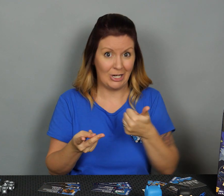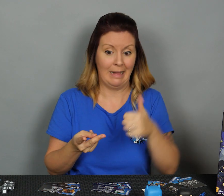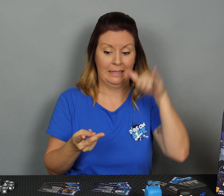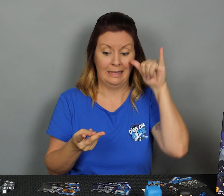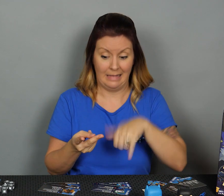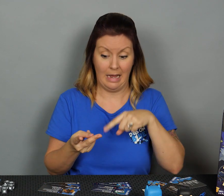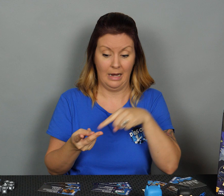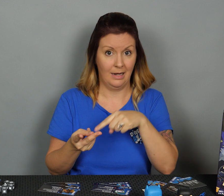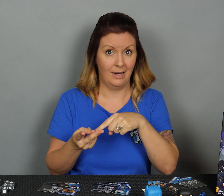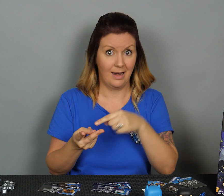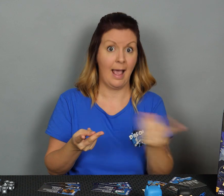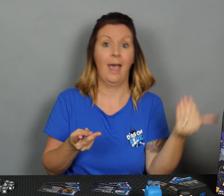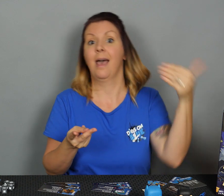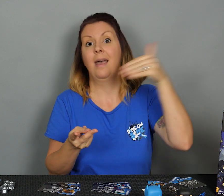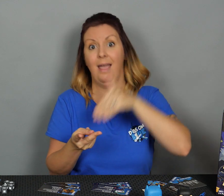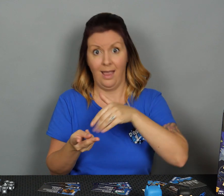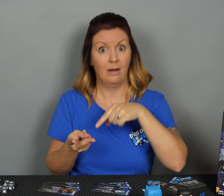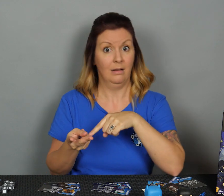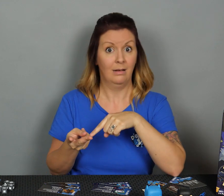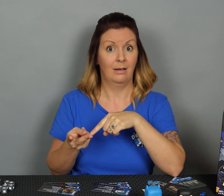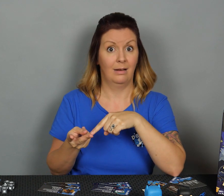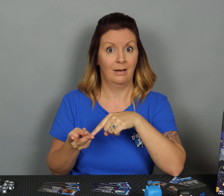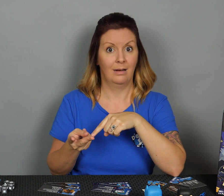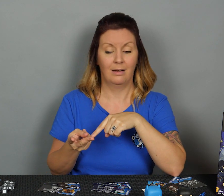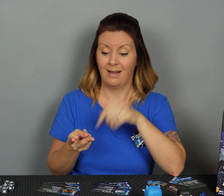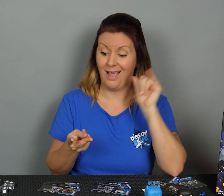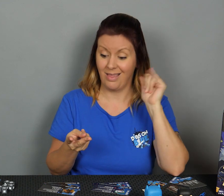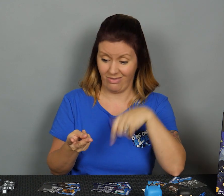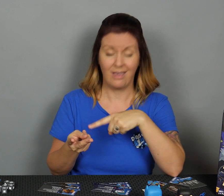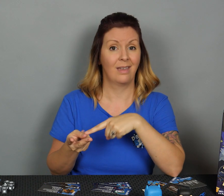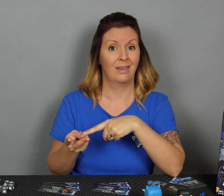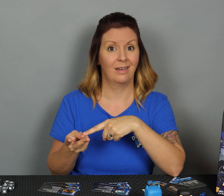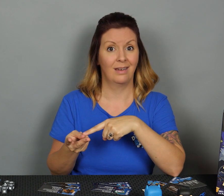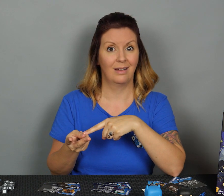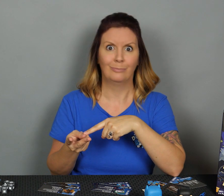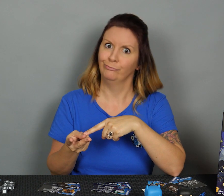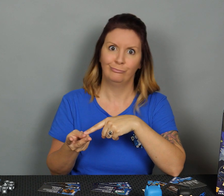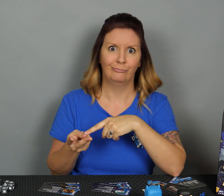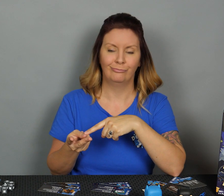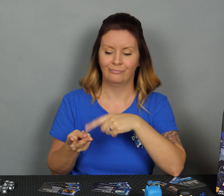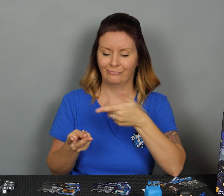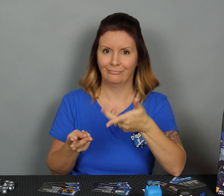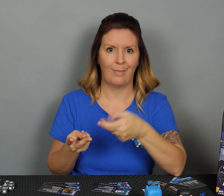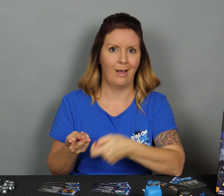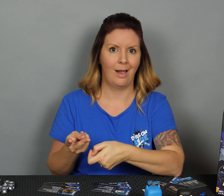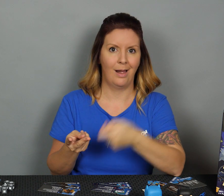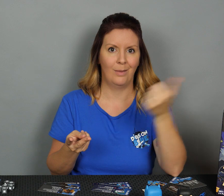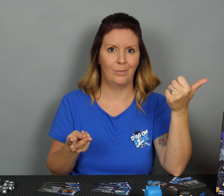If that knocked down character is successfully challenged again, that character is eliminated